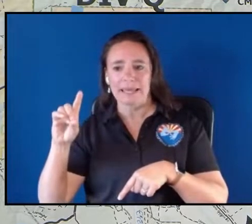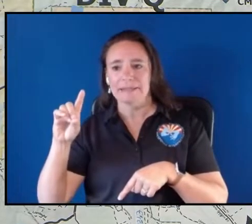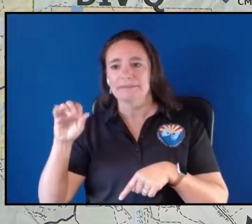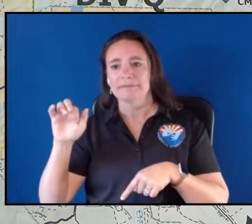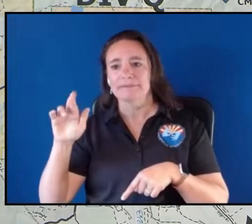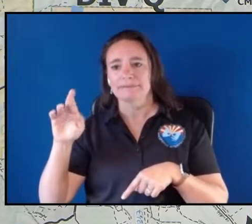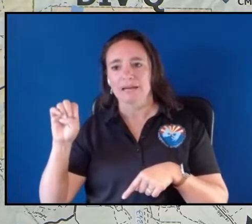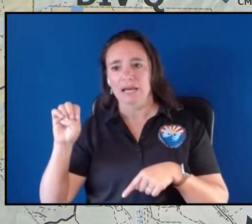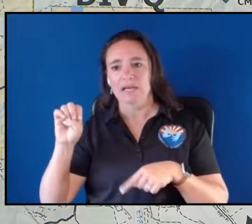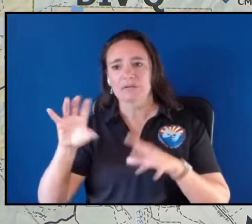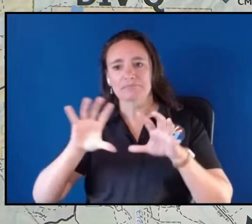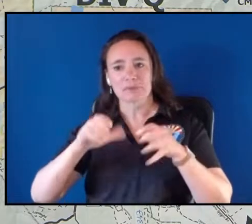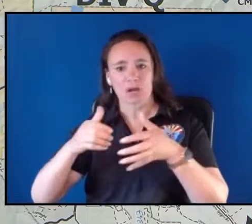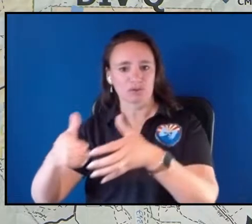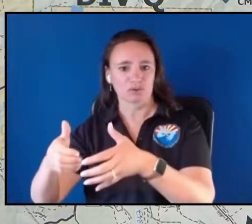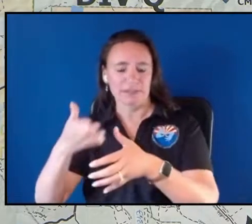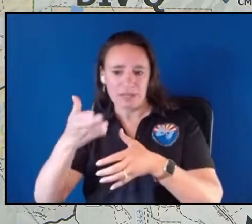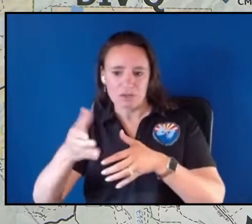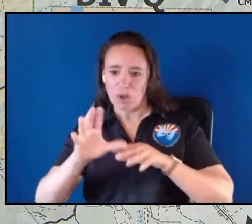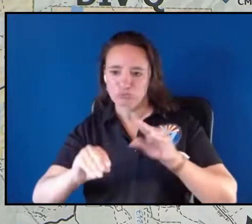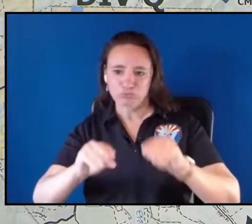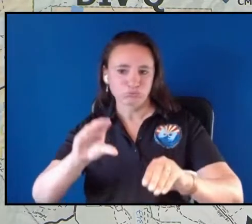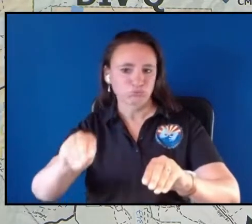So, those heat signatures did not show up this morning on the infrared.